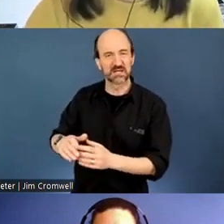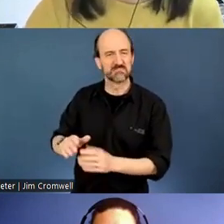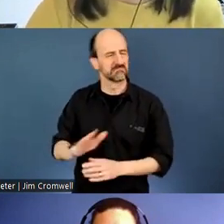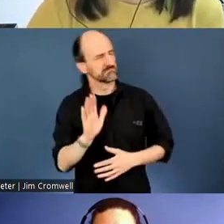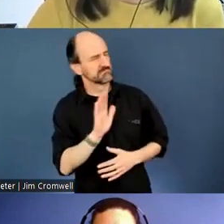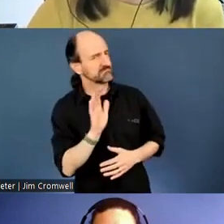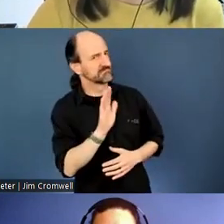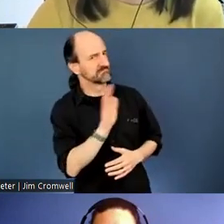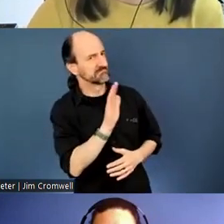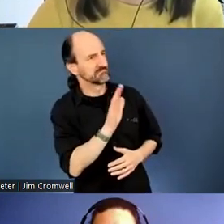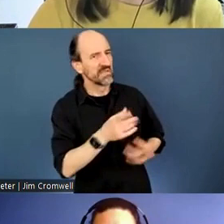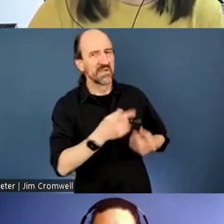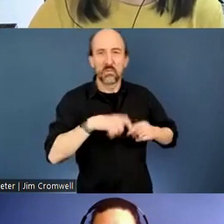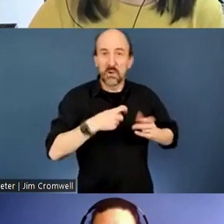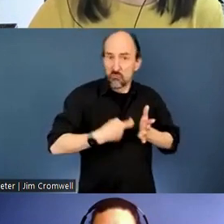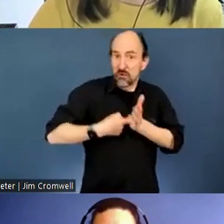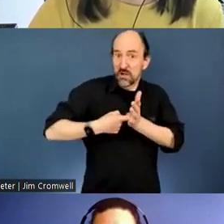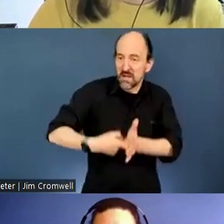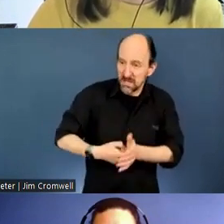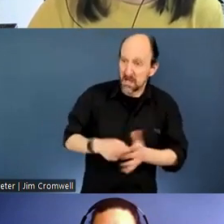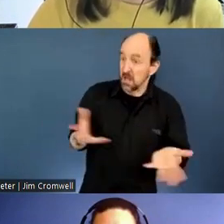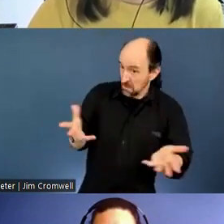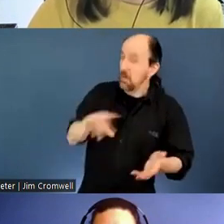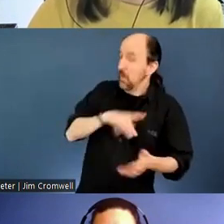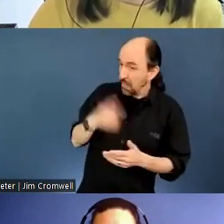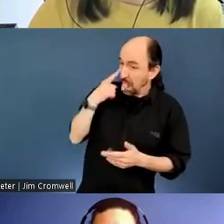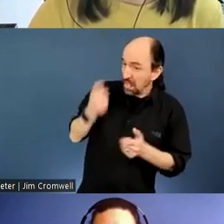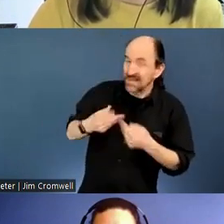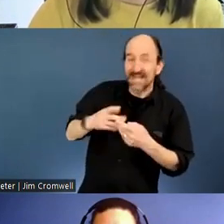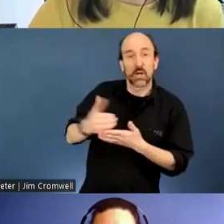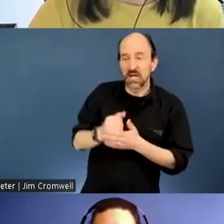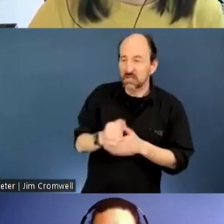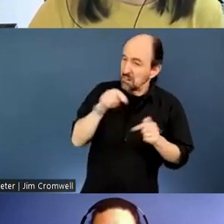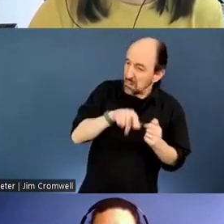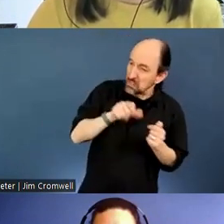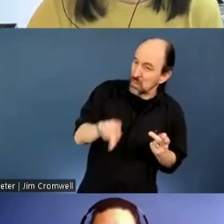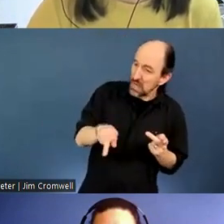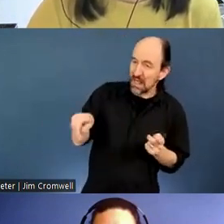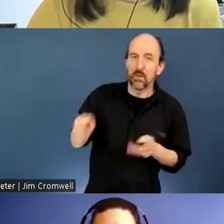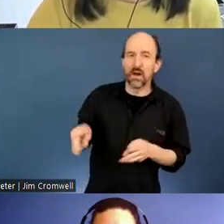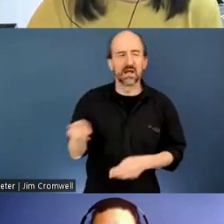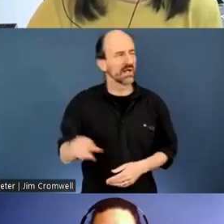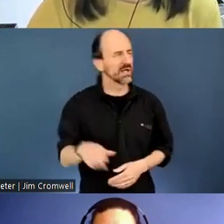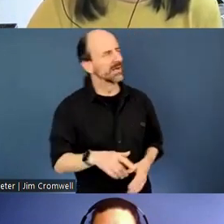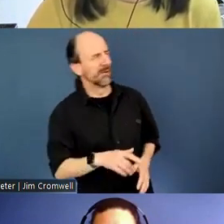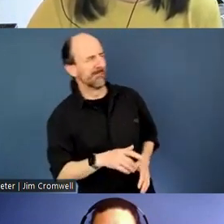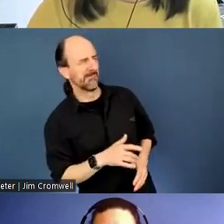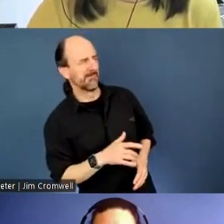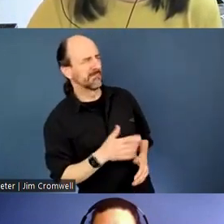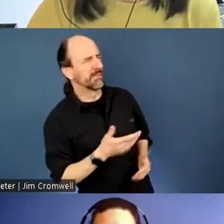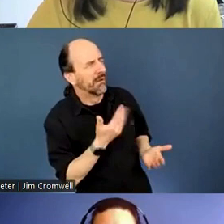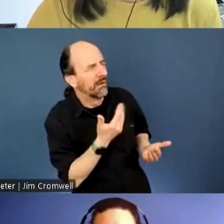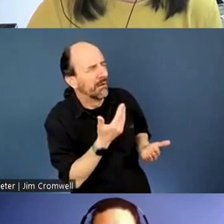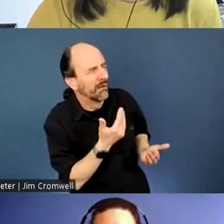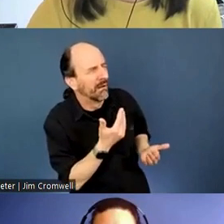recommended particular methods of data collection. They were curious about the method but they were saying - well we want to